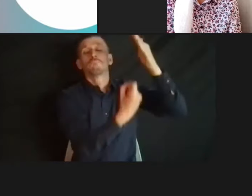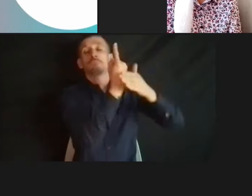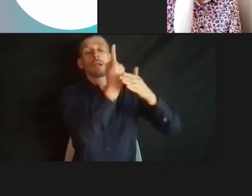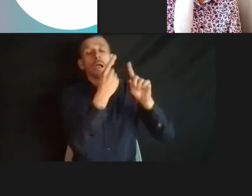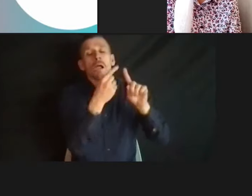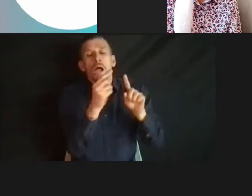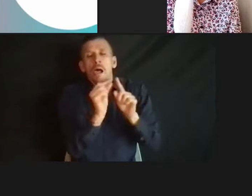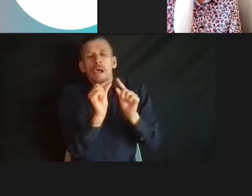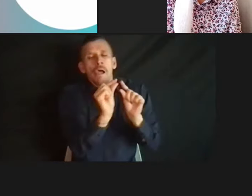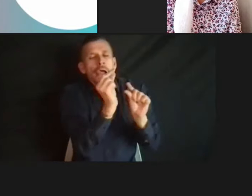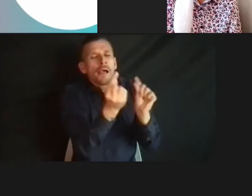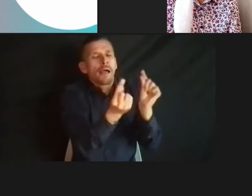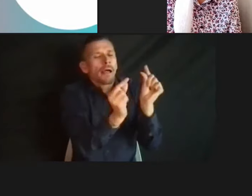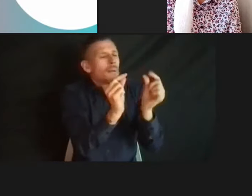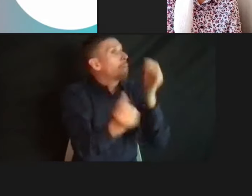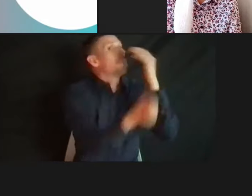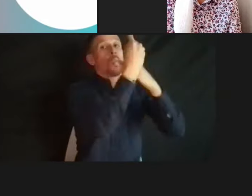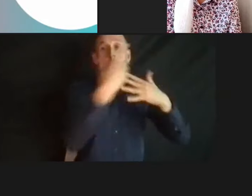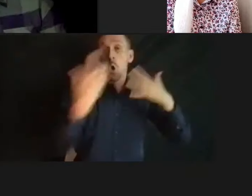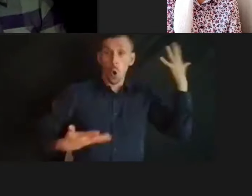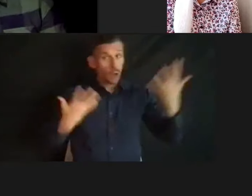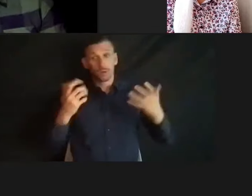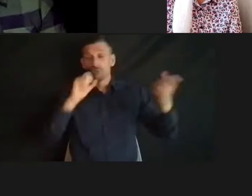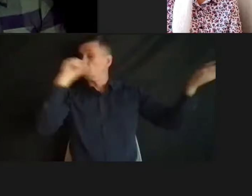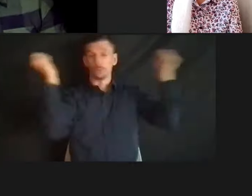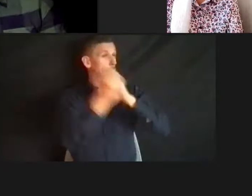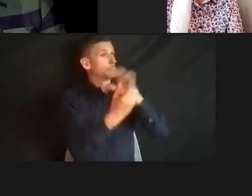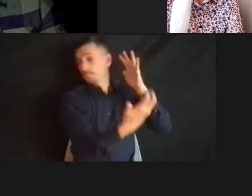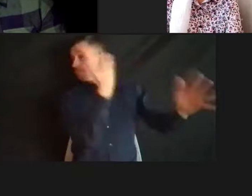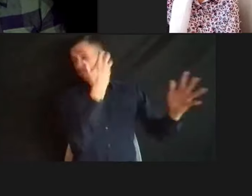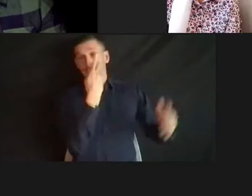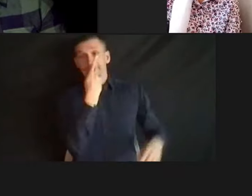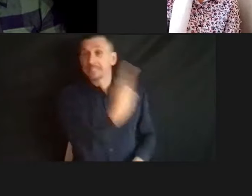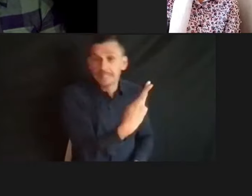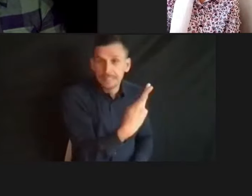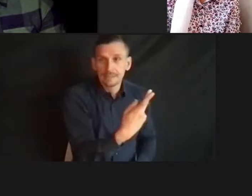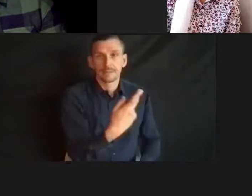that get the Small Island States as well as many other climate vulnerable areas.